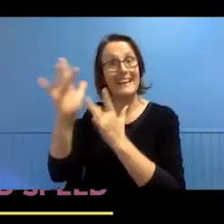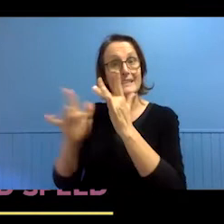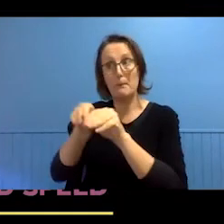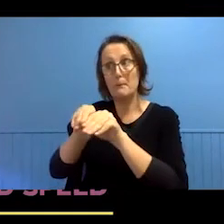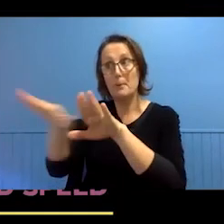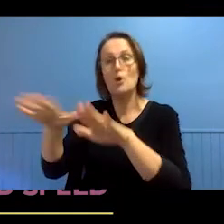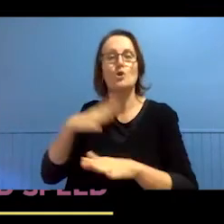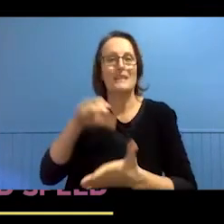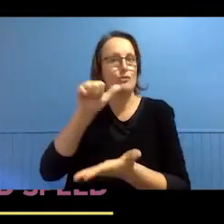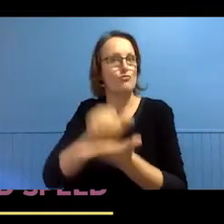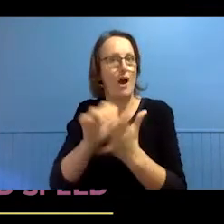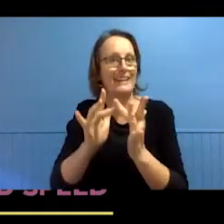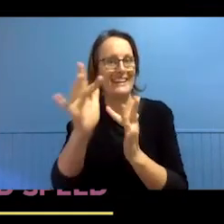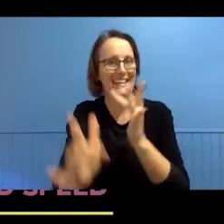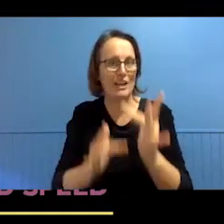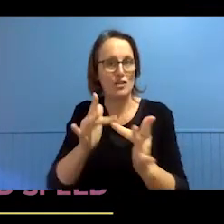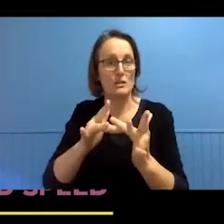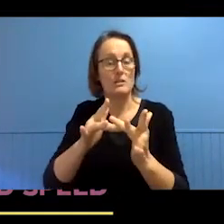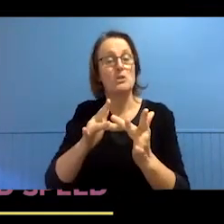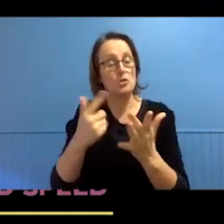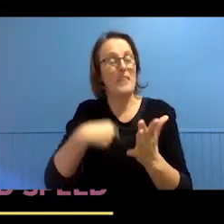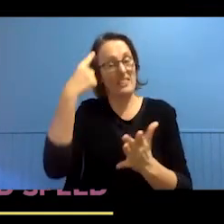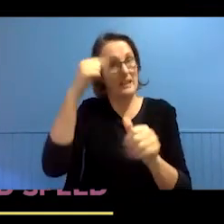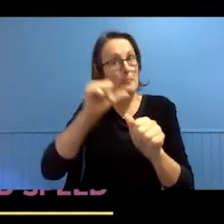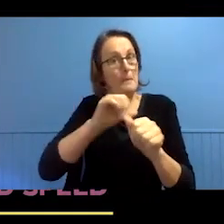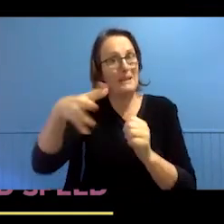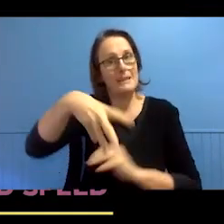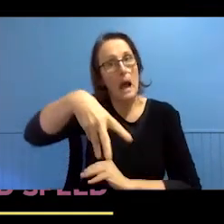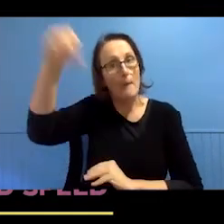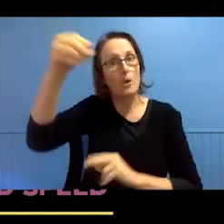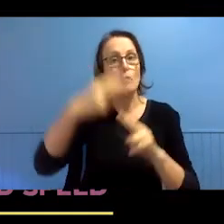kind of connection. The recommended upload speed for a 480P connection